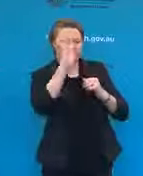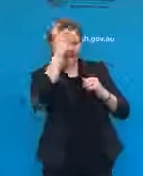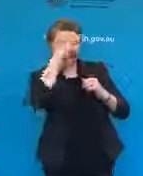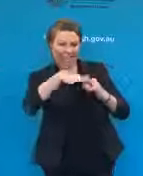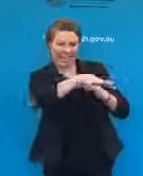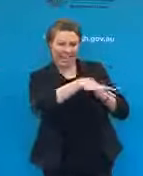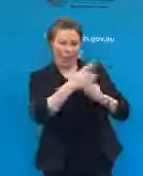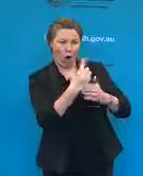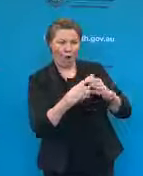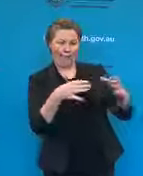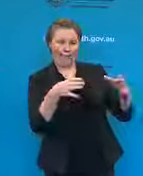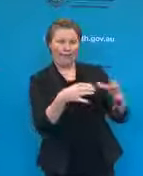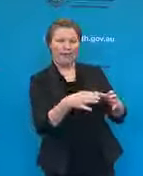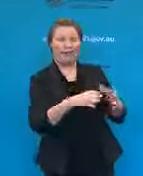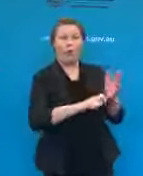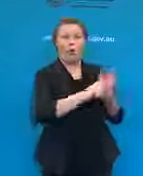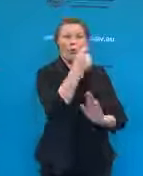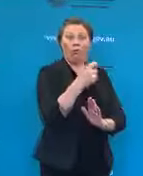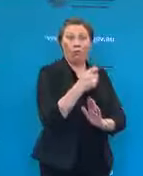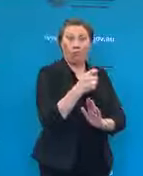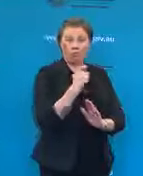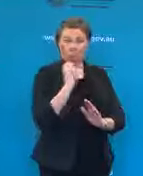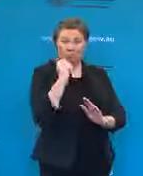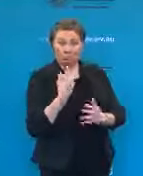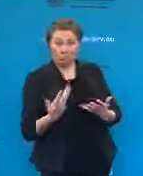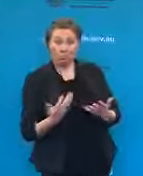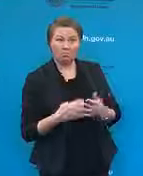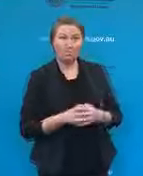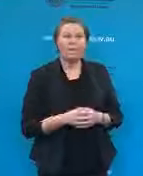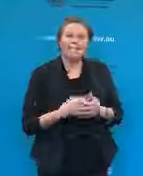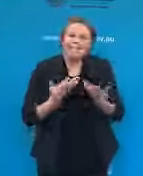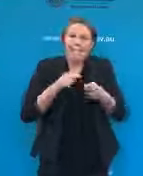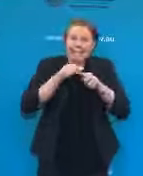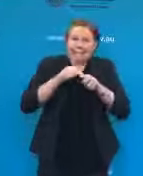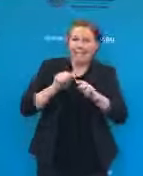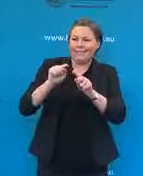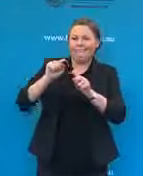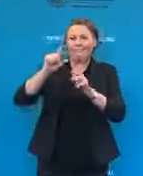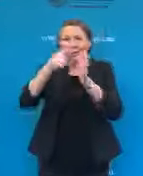obviously seek advice from AHPPC. Again, there's no magic form, it's not a